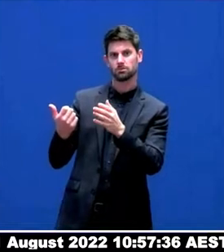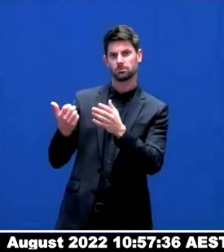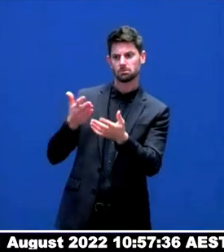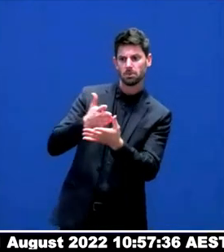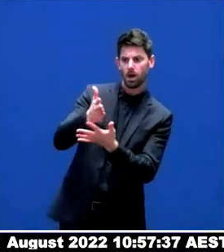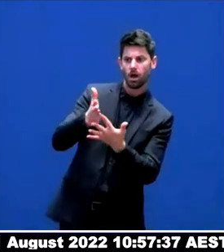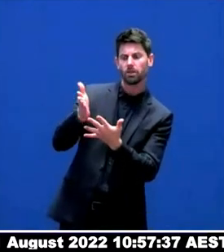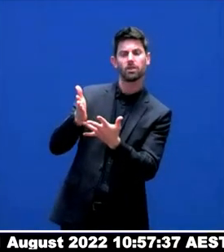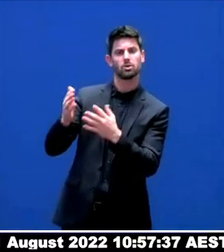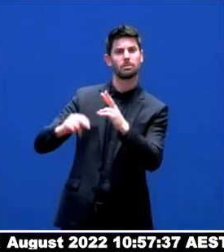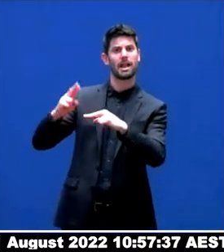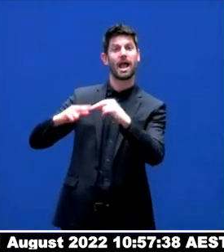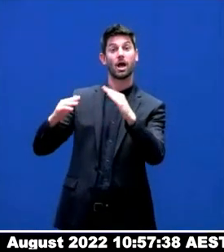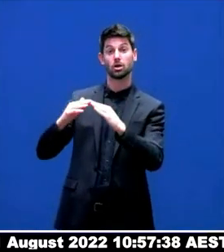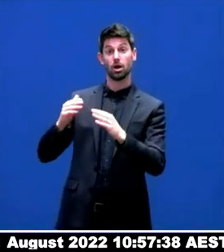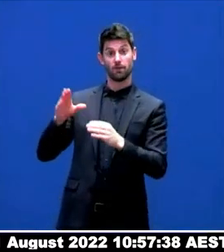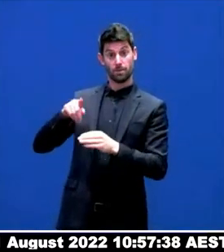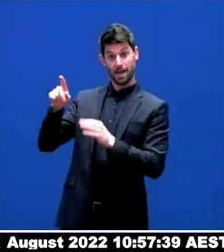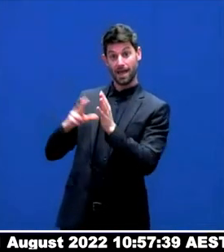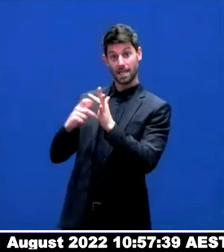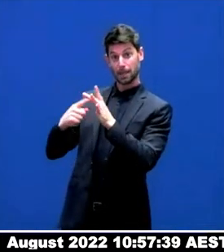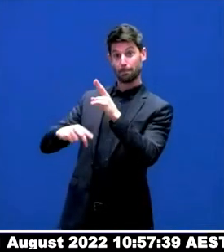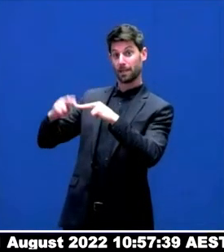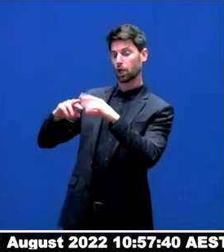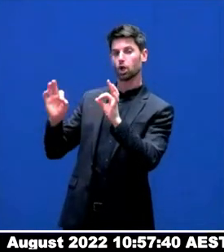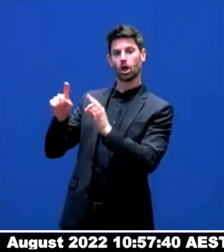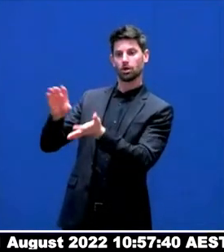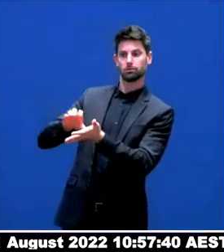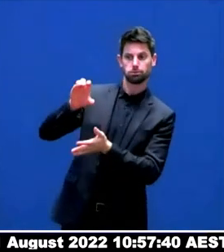investors, and they're built specifically for those clients.